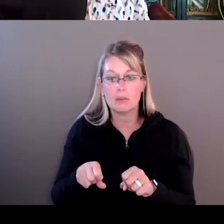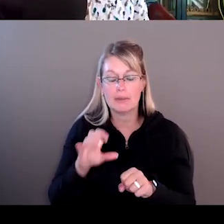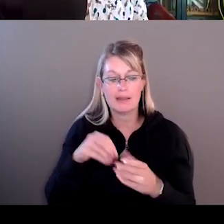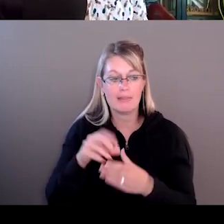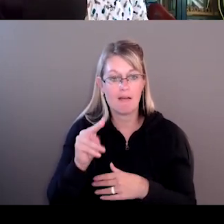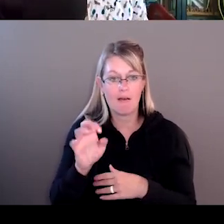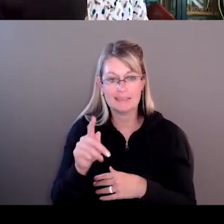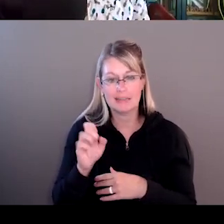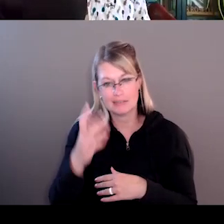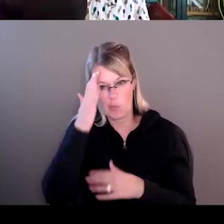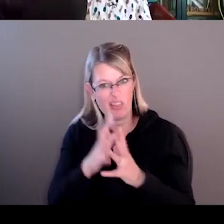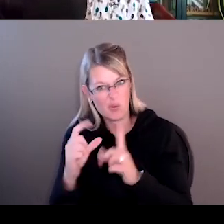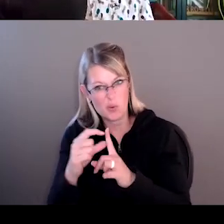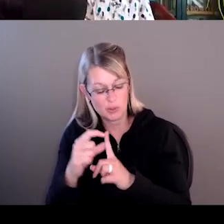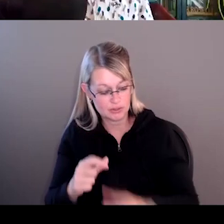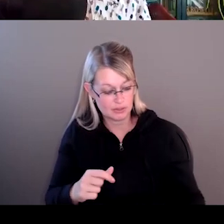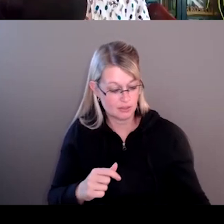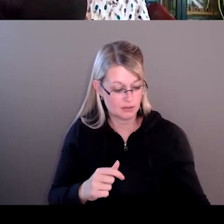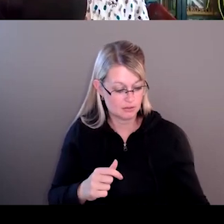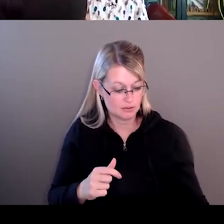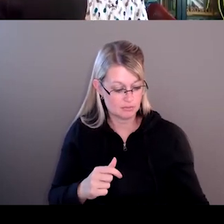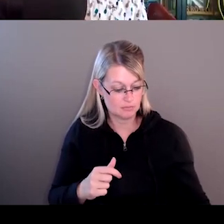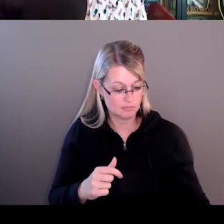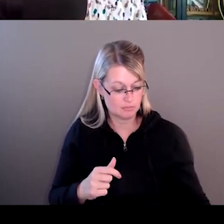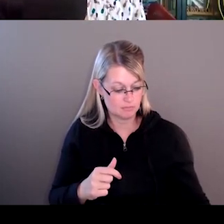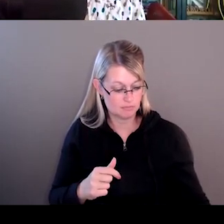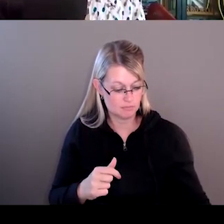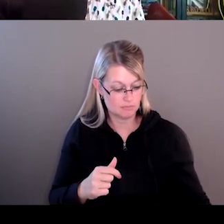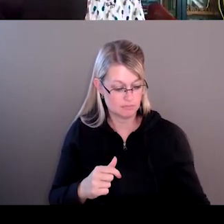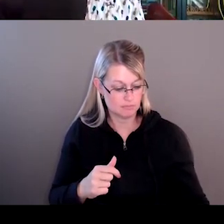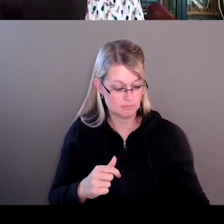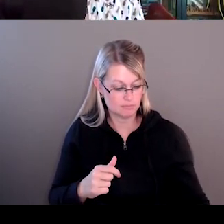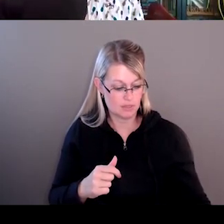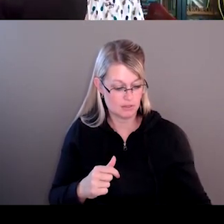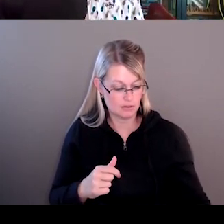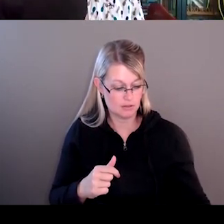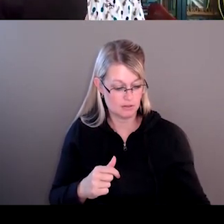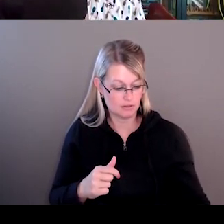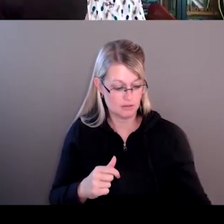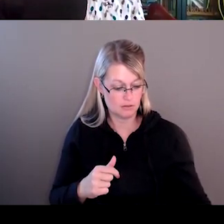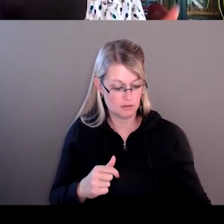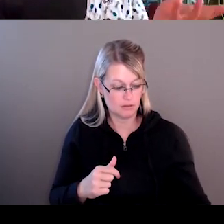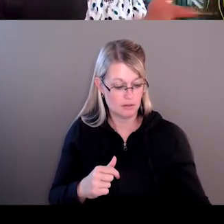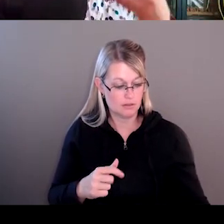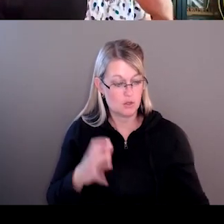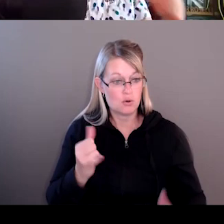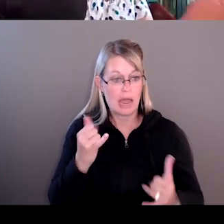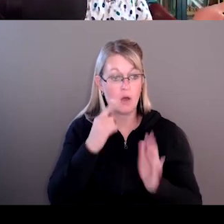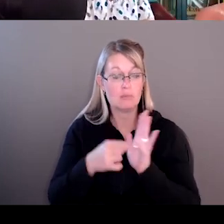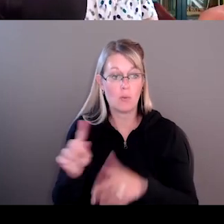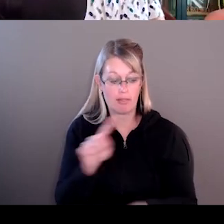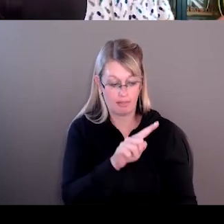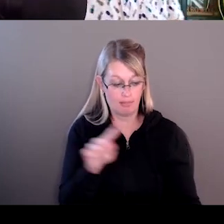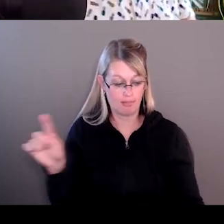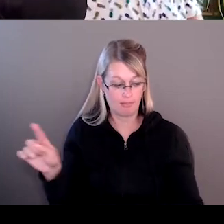of words. Here I am, showing some left-right scrolling in a table. The column -- I am sorry,